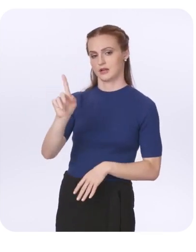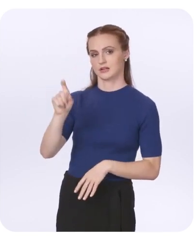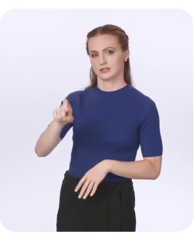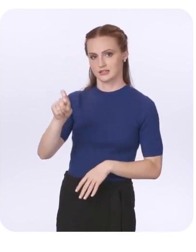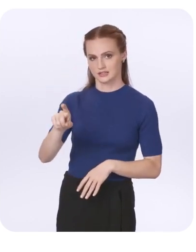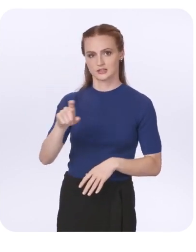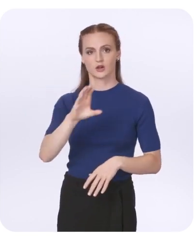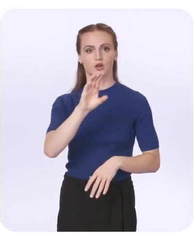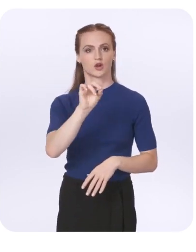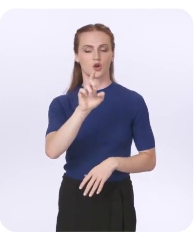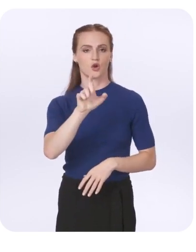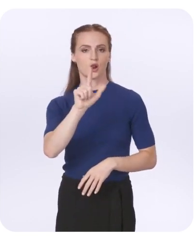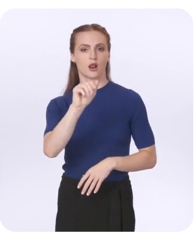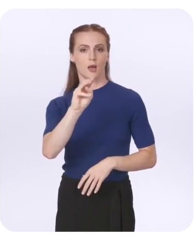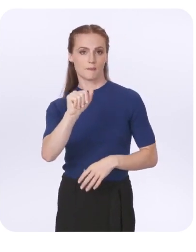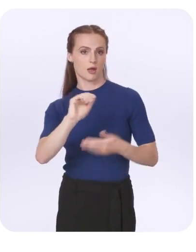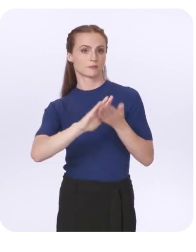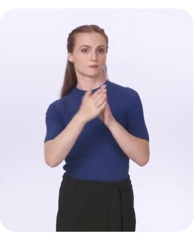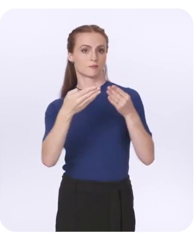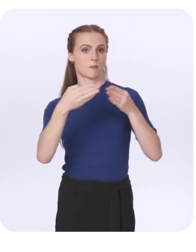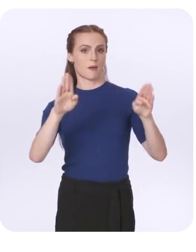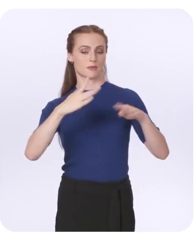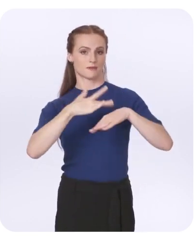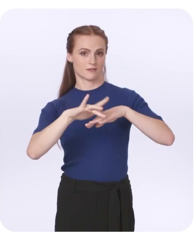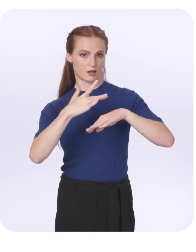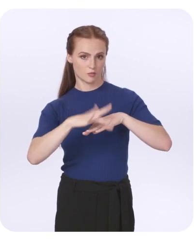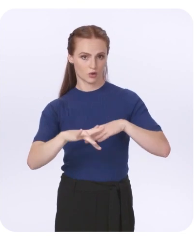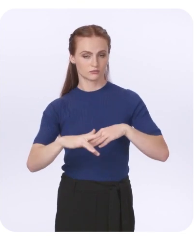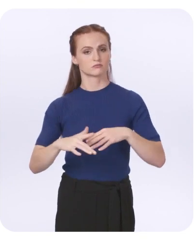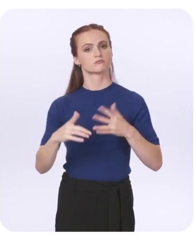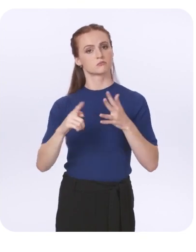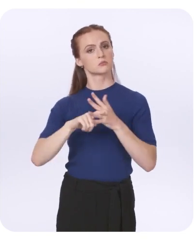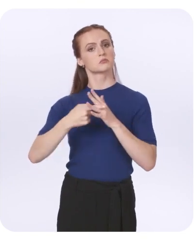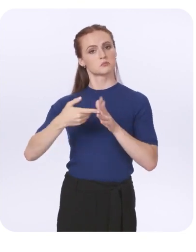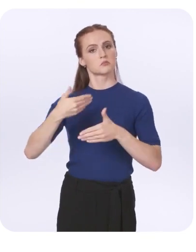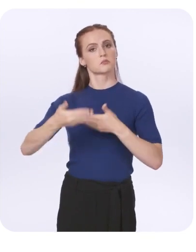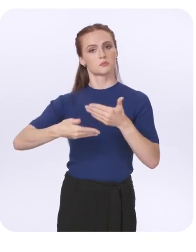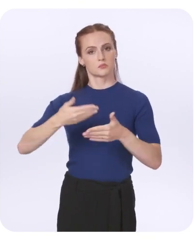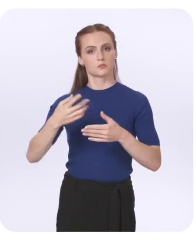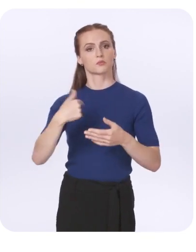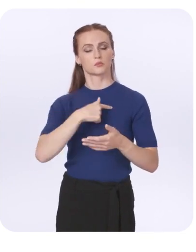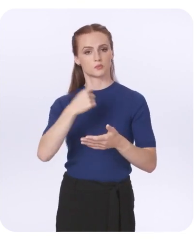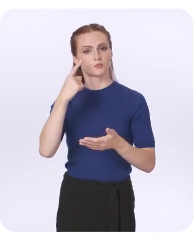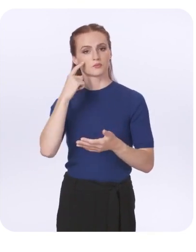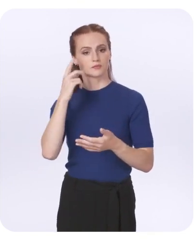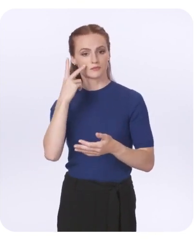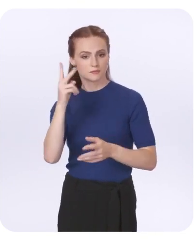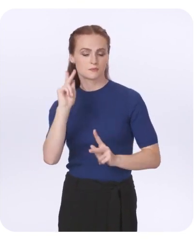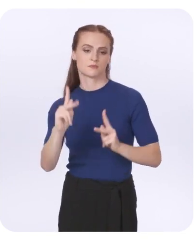and early results show that people are getting really productive use out of it. So we're excited to see what you do with it.